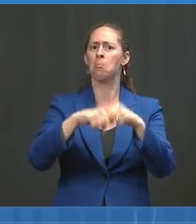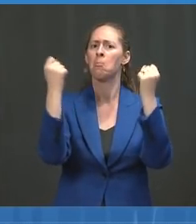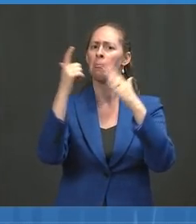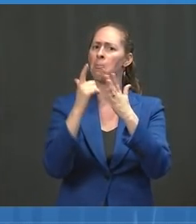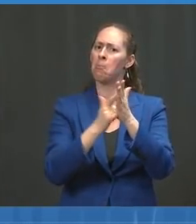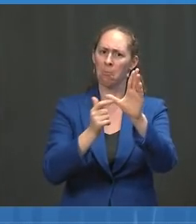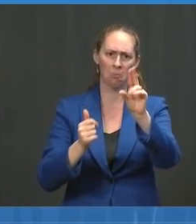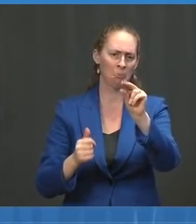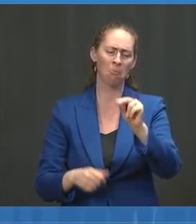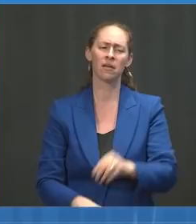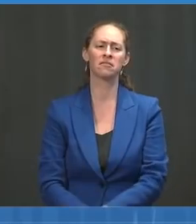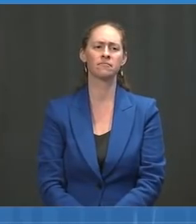Moderator: Let's go to Sarah Karlin-Smith.